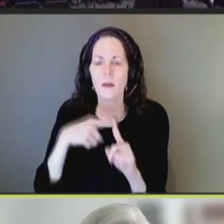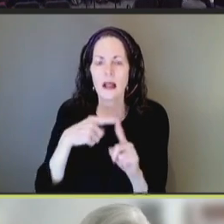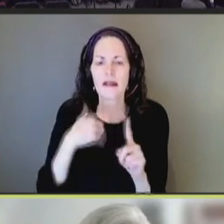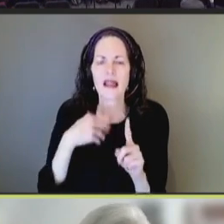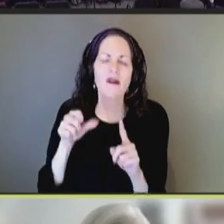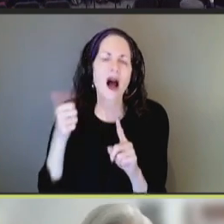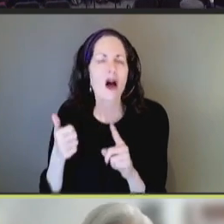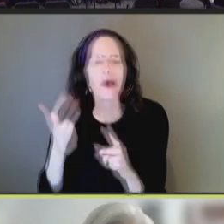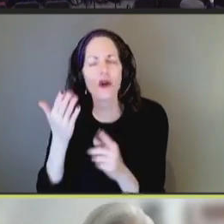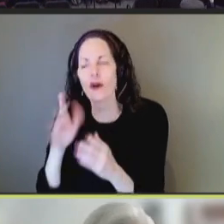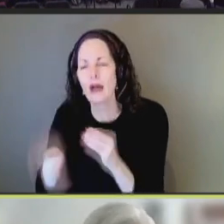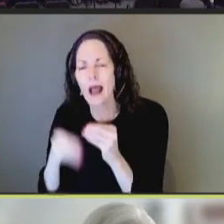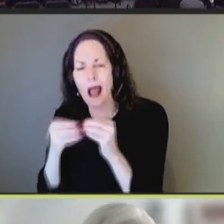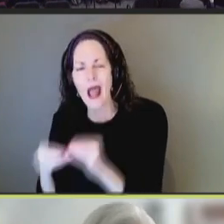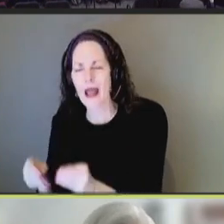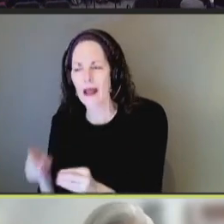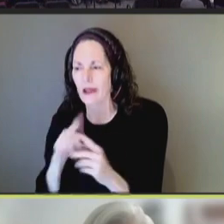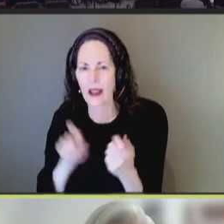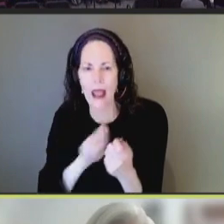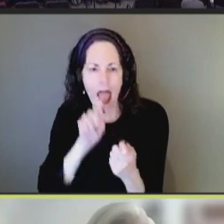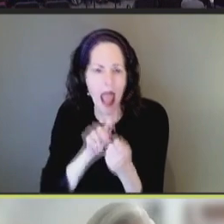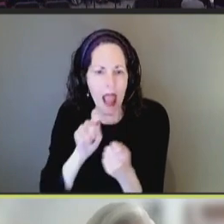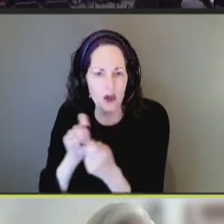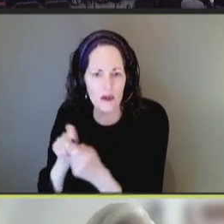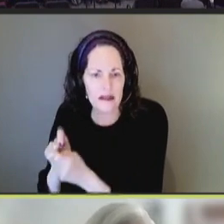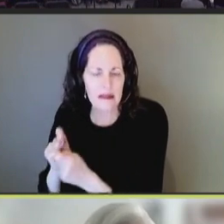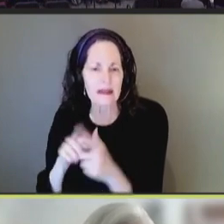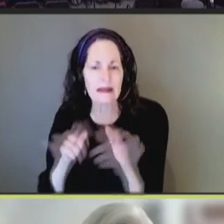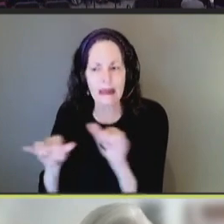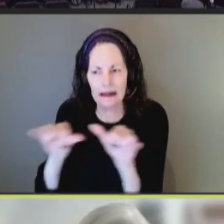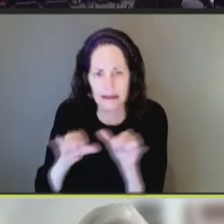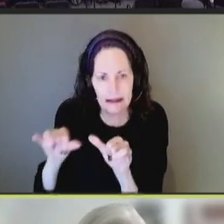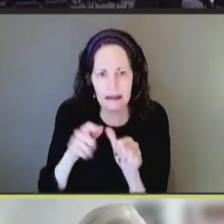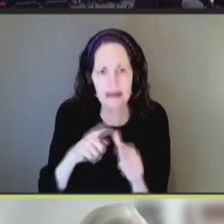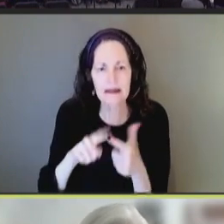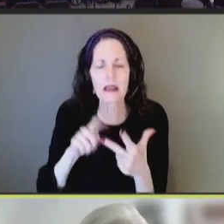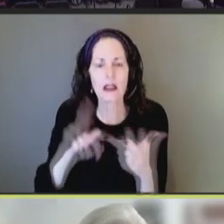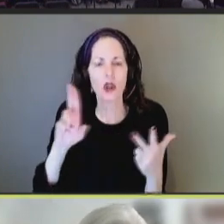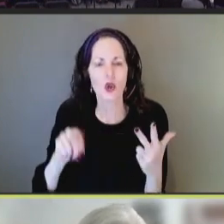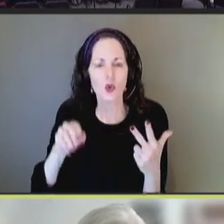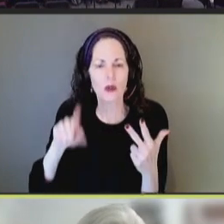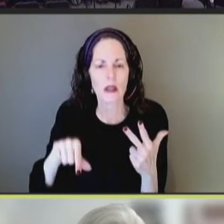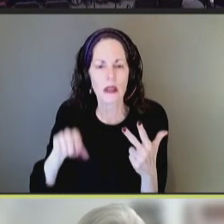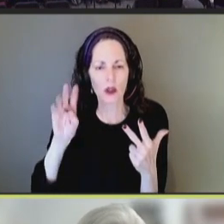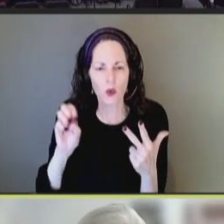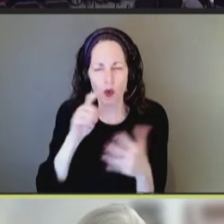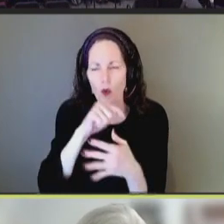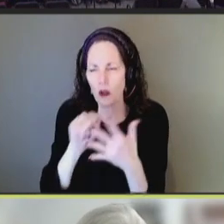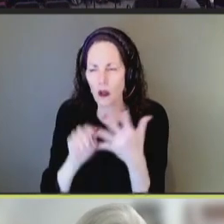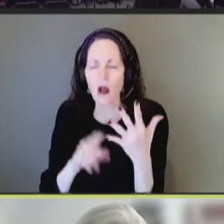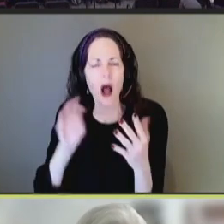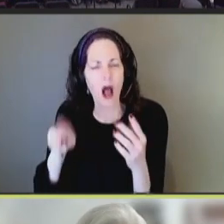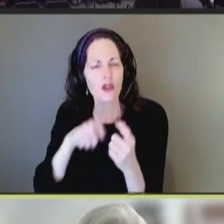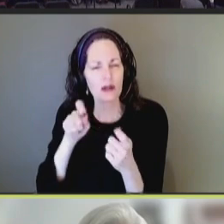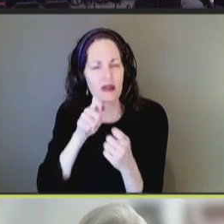such as accuracy, consistency, and uniqueness. Next slide.